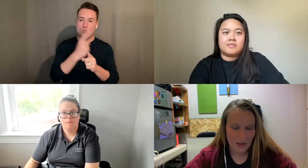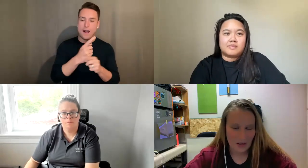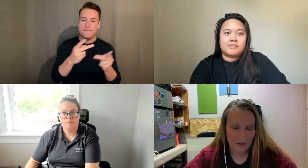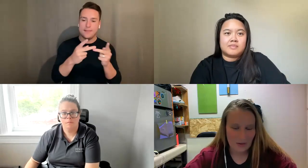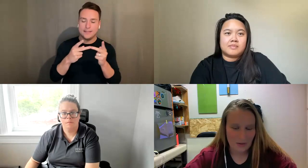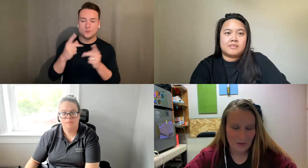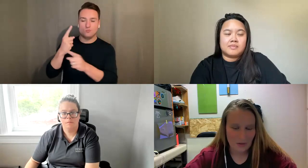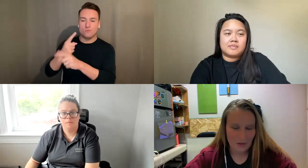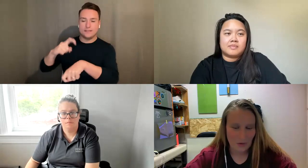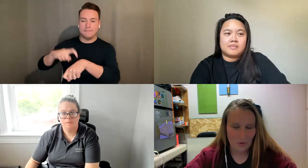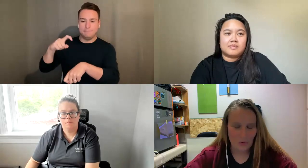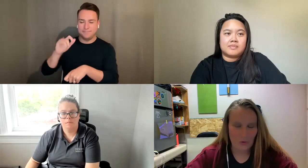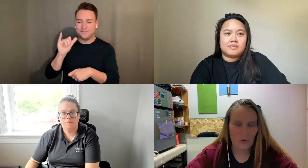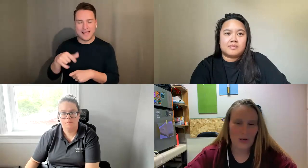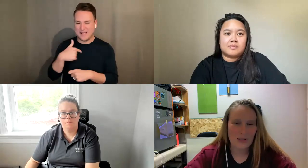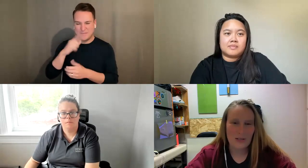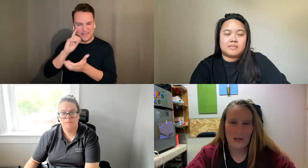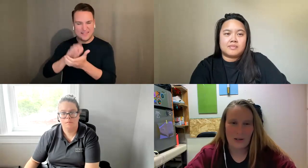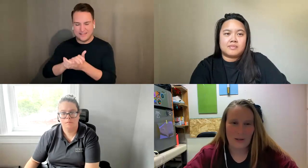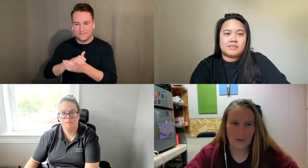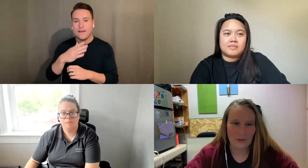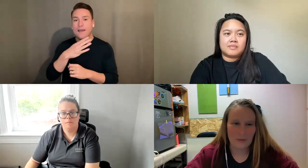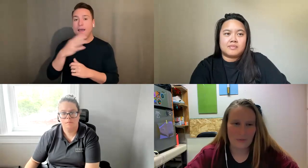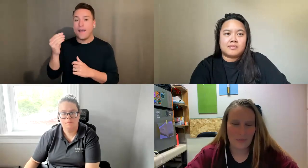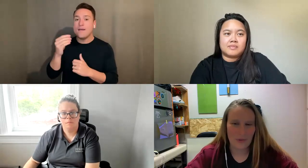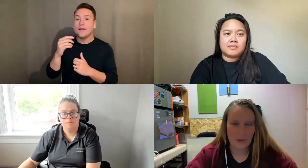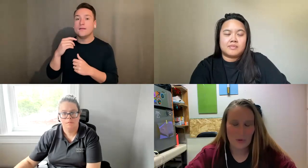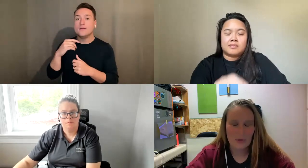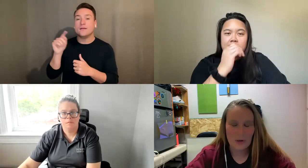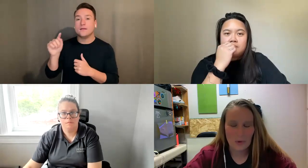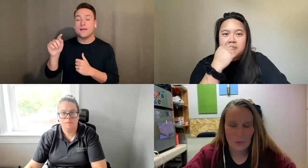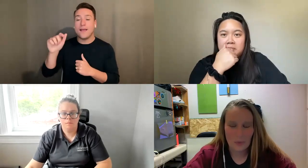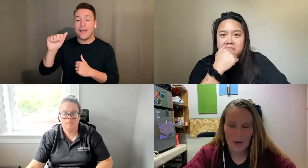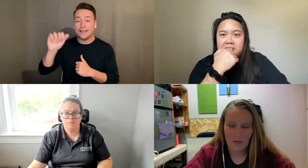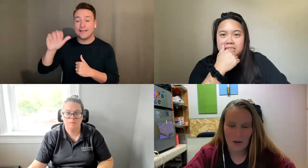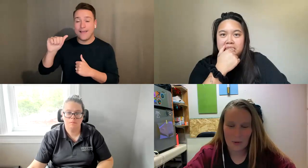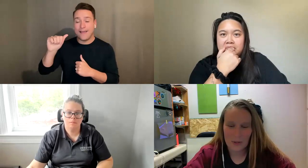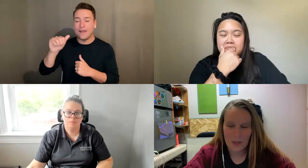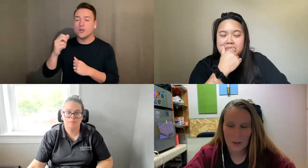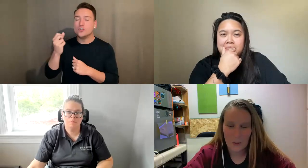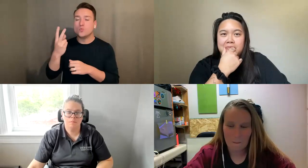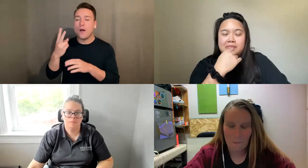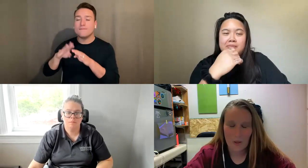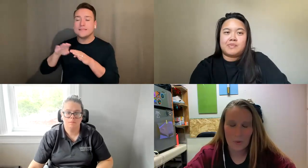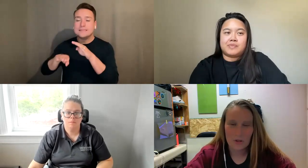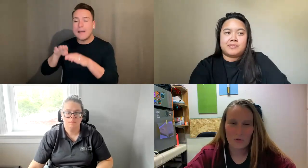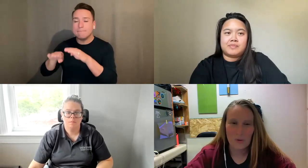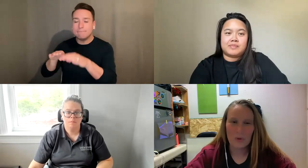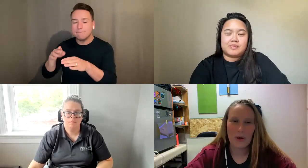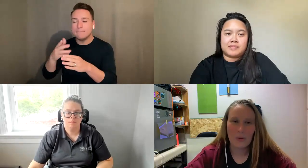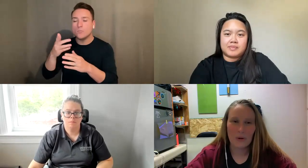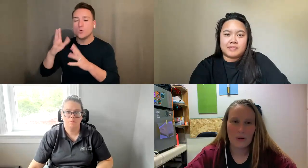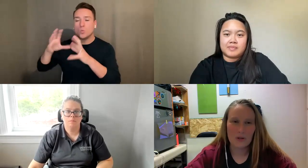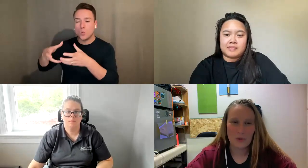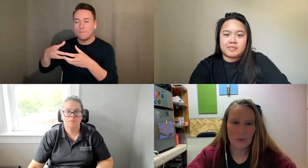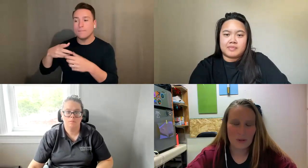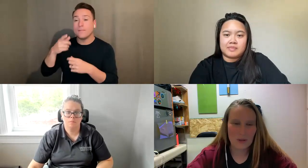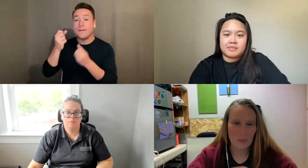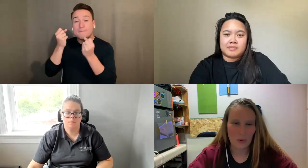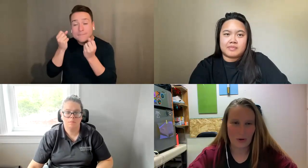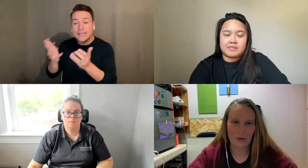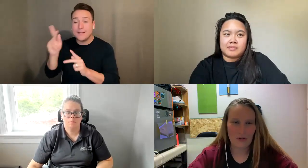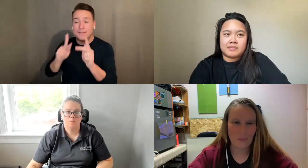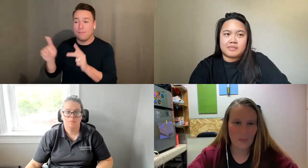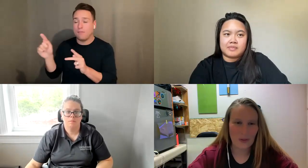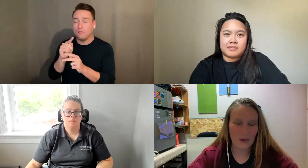And through ACA or the 12 step group I found a bunch of people that were extremely supportive.